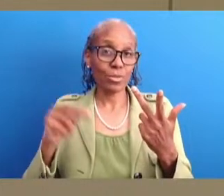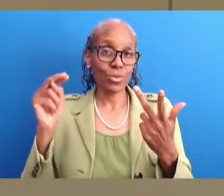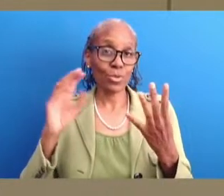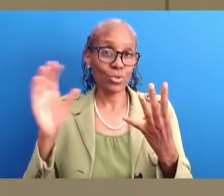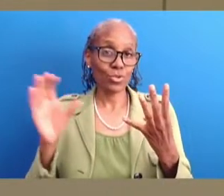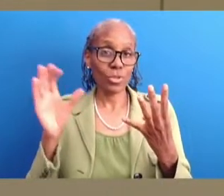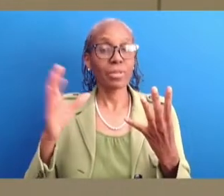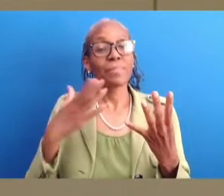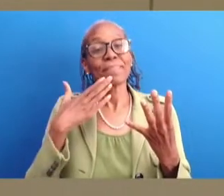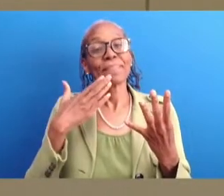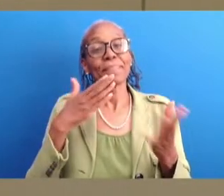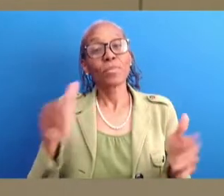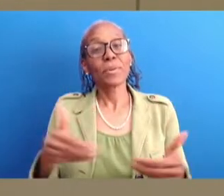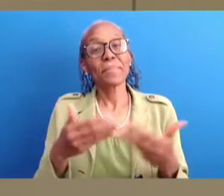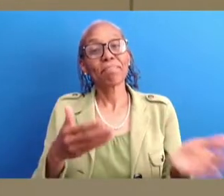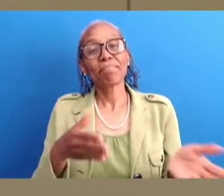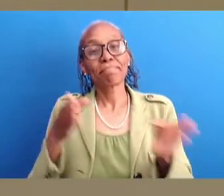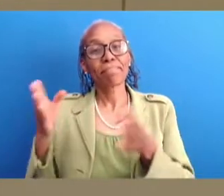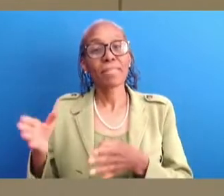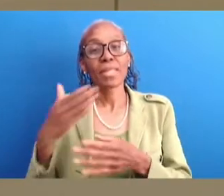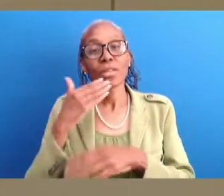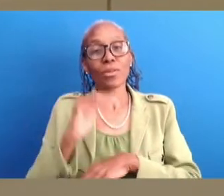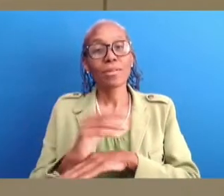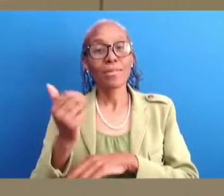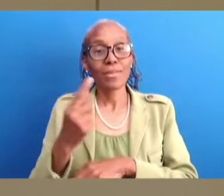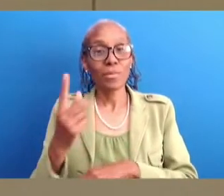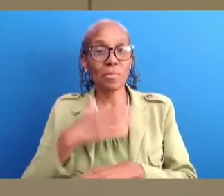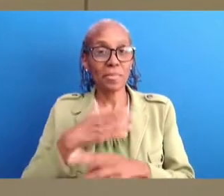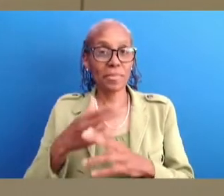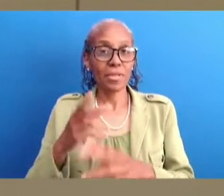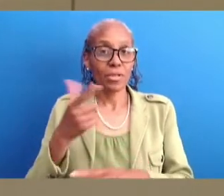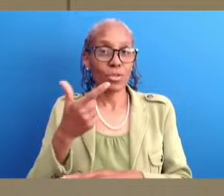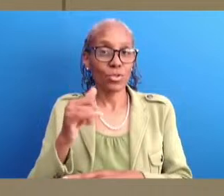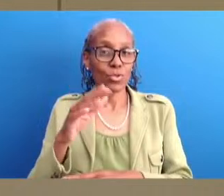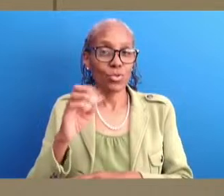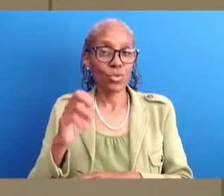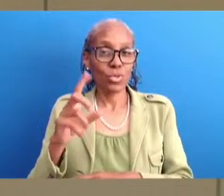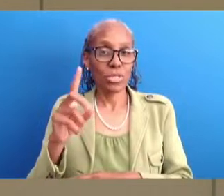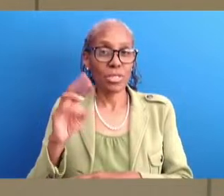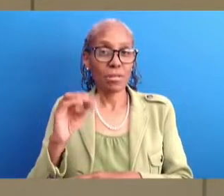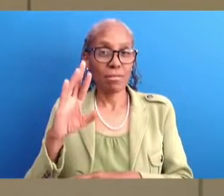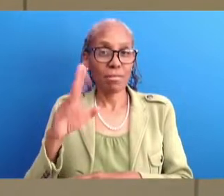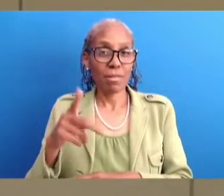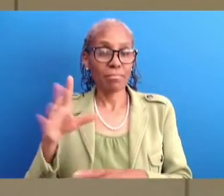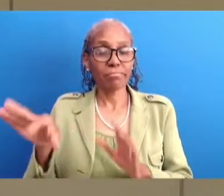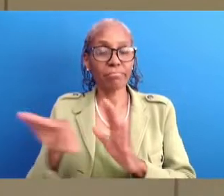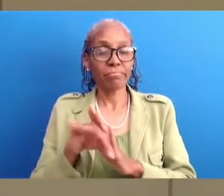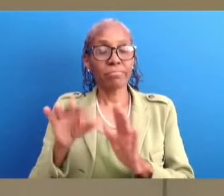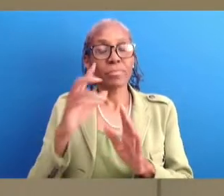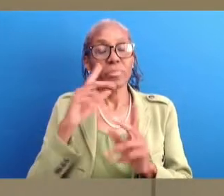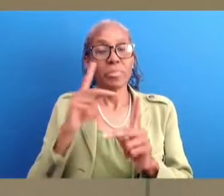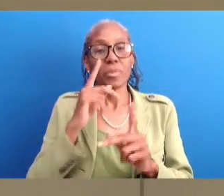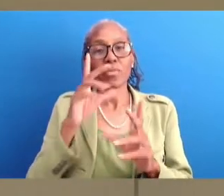WHICH IS HUNTERSVILLE, DAVIDSON, CORNELIUS AND NORTH CHARLOTTE,